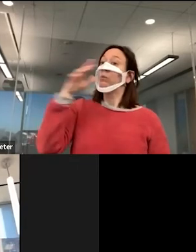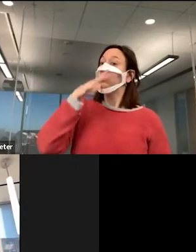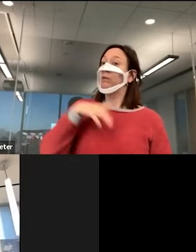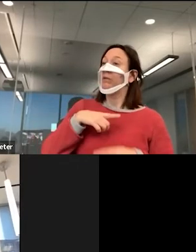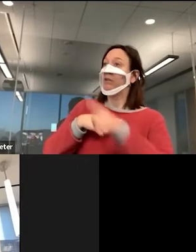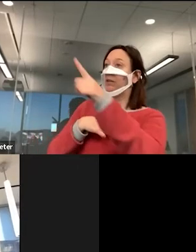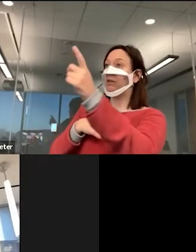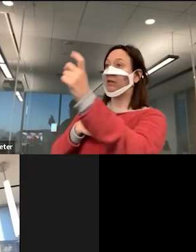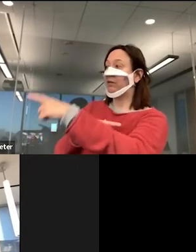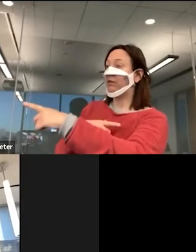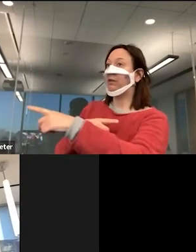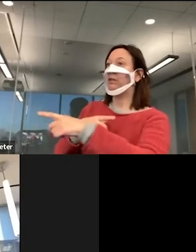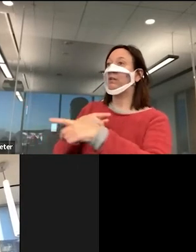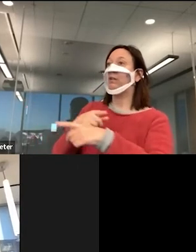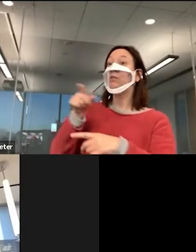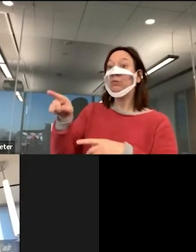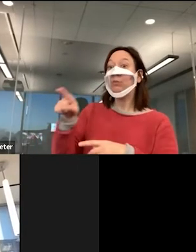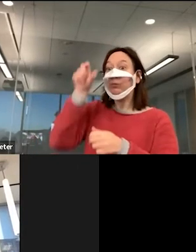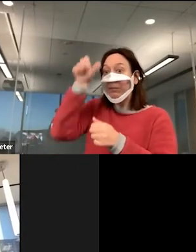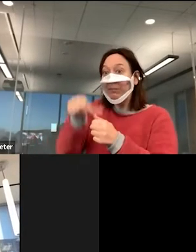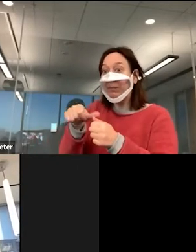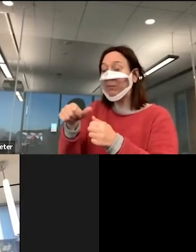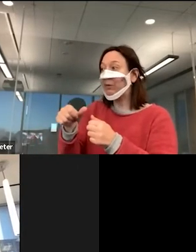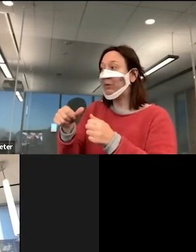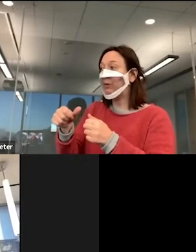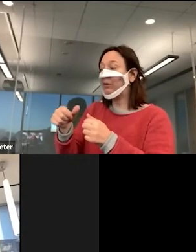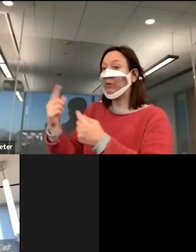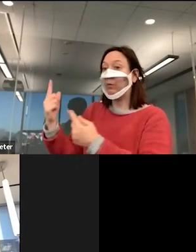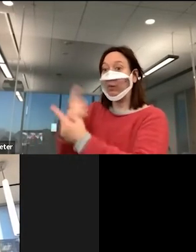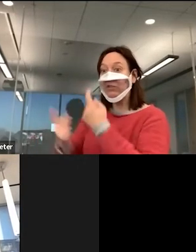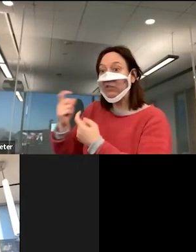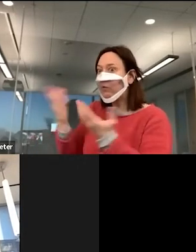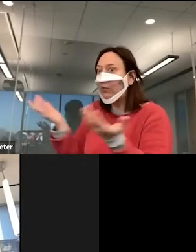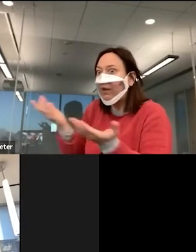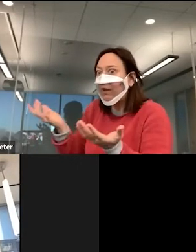any questions that president obama had about the act before he died yeah you know what he wanted to